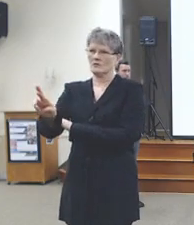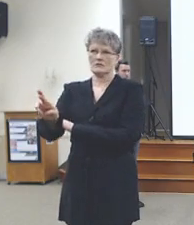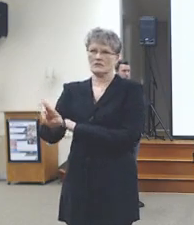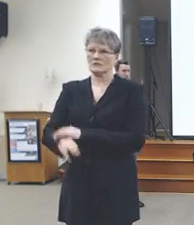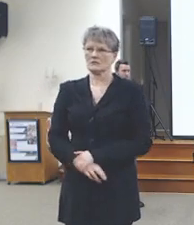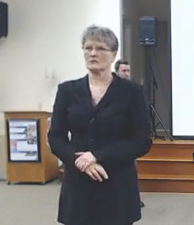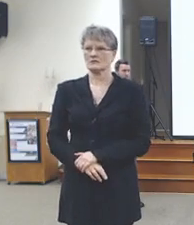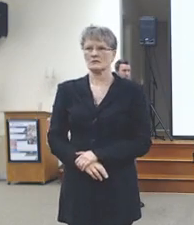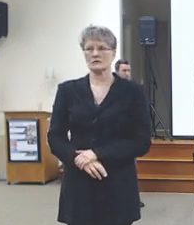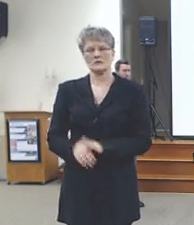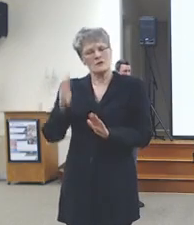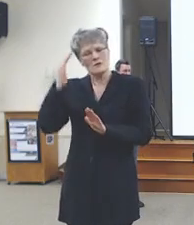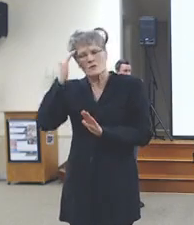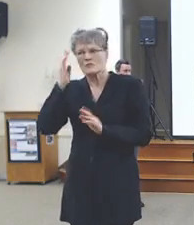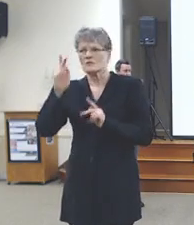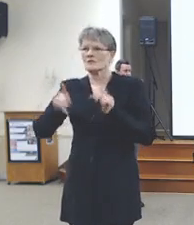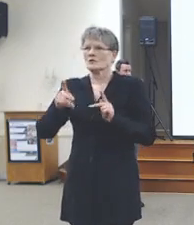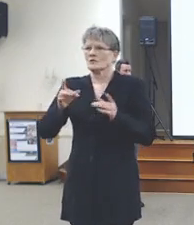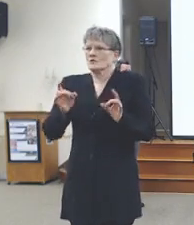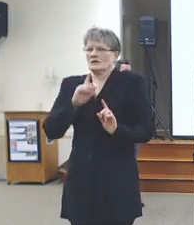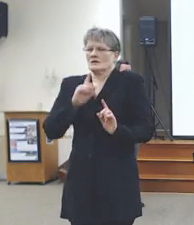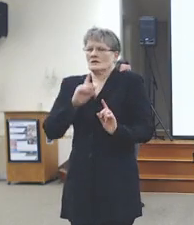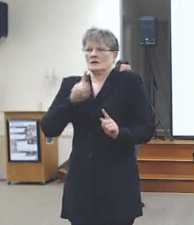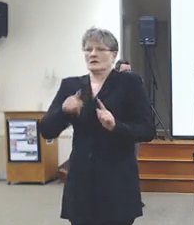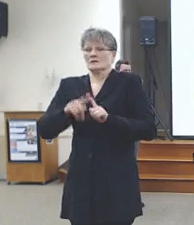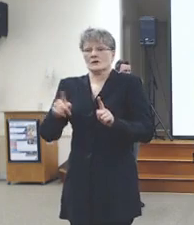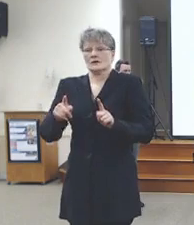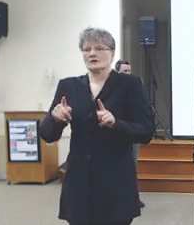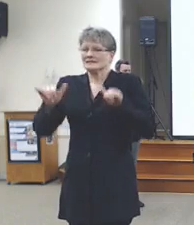people to stay home, wash their hands, stay away from people as much as